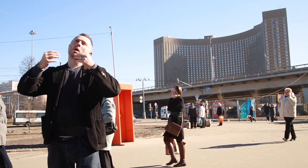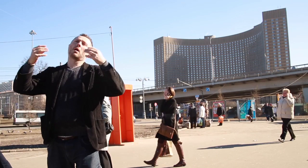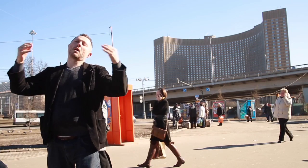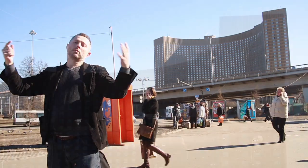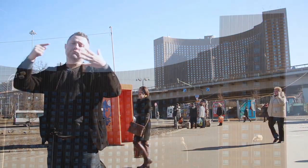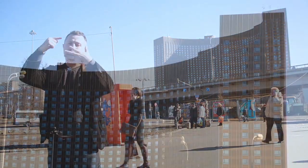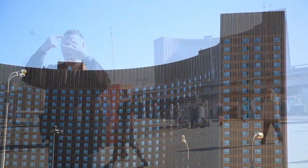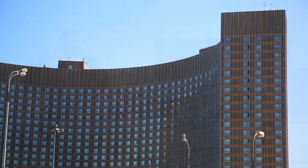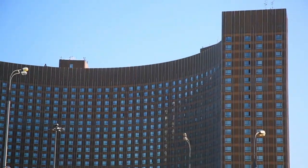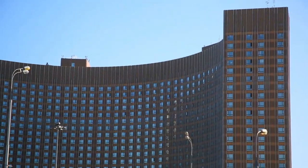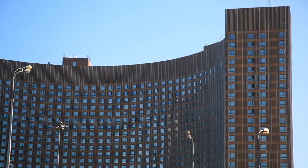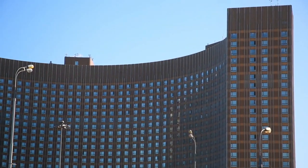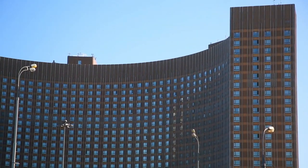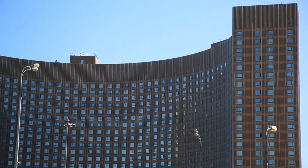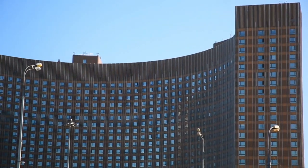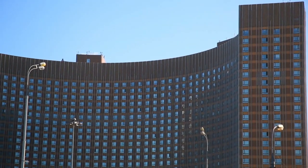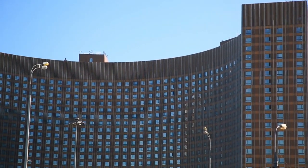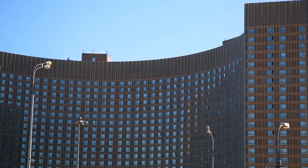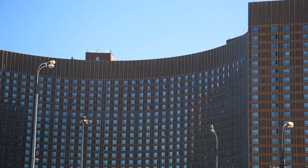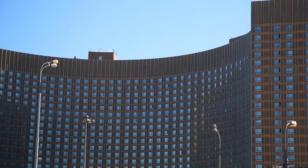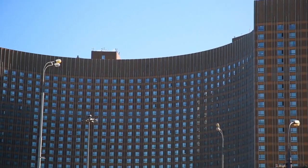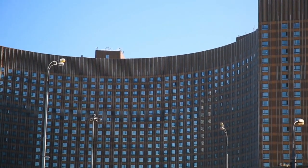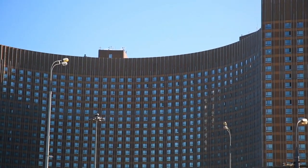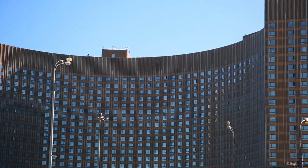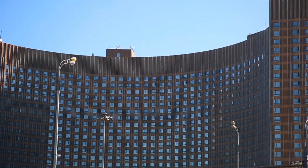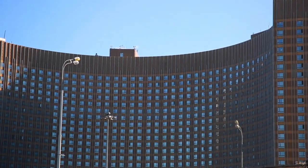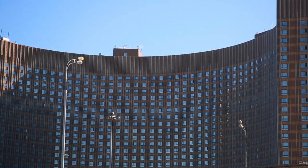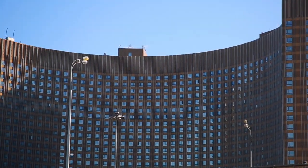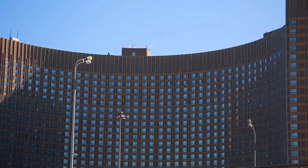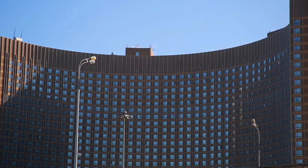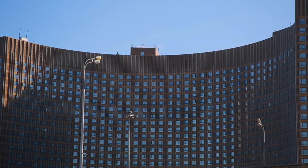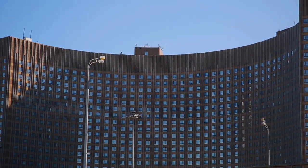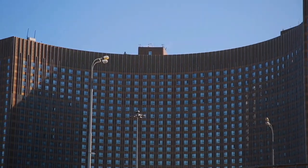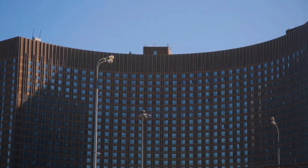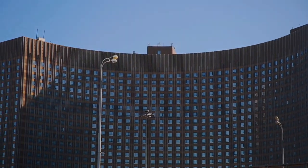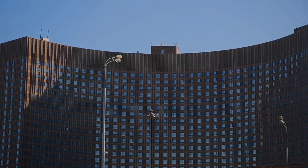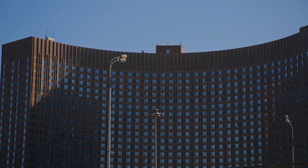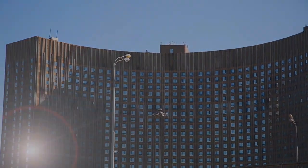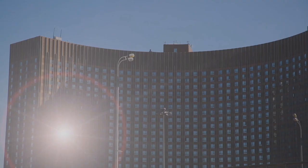that I have.